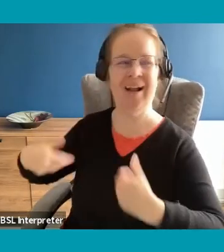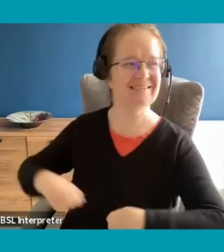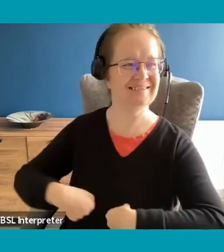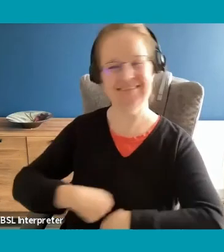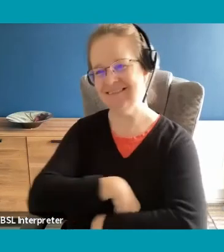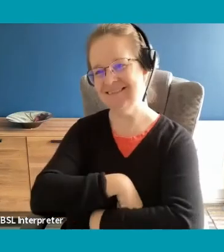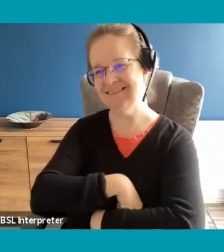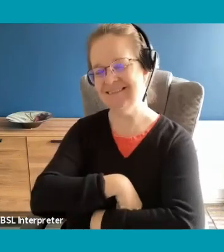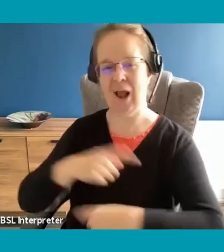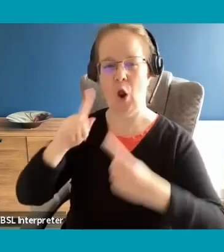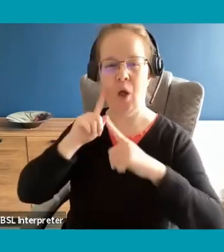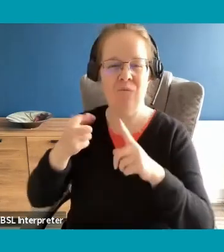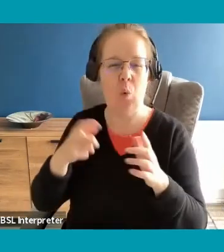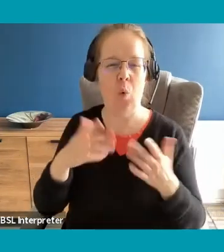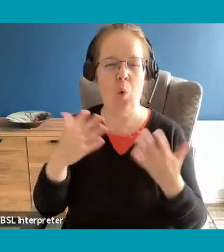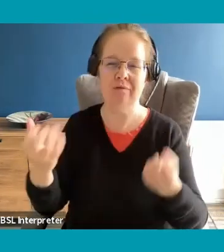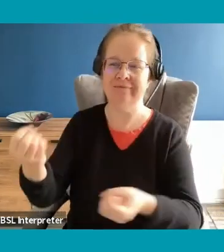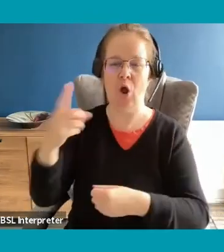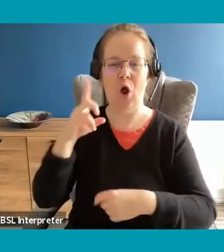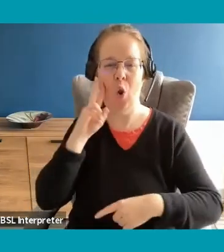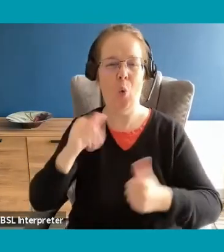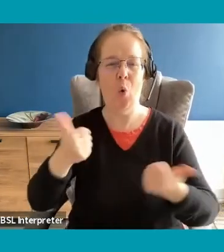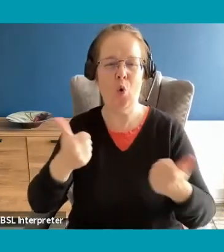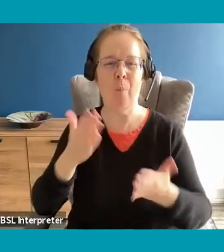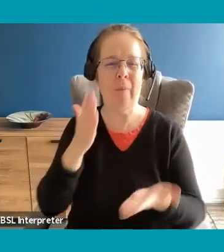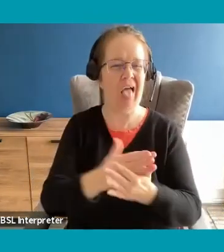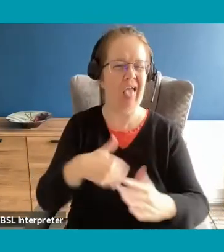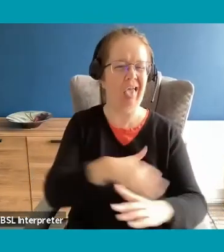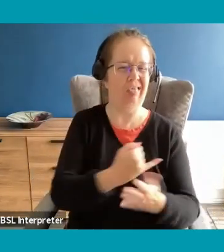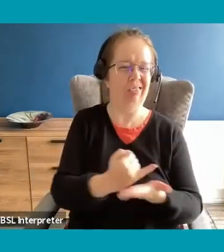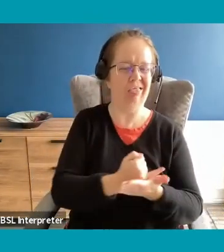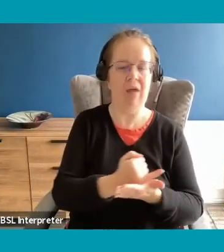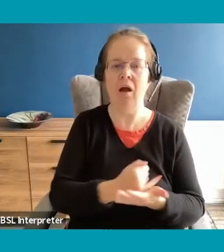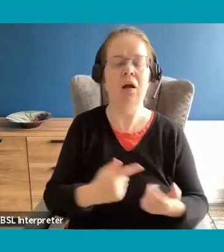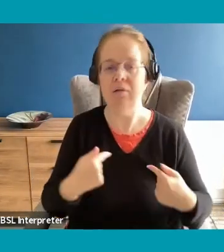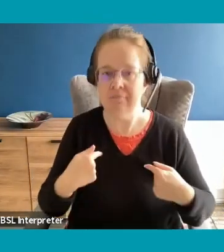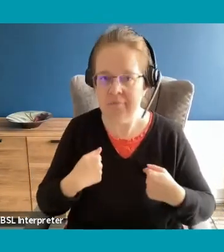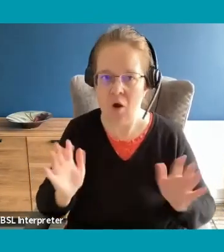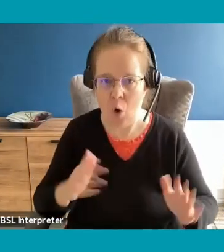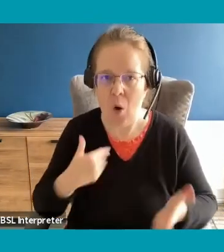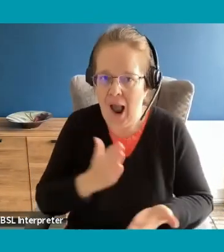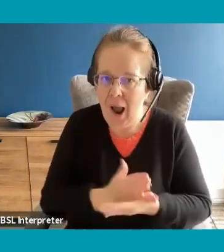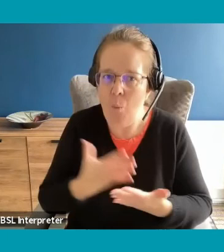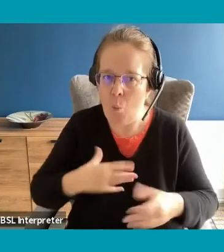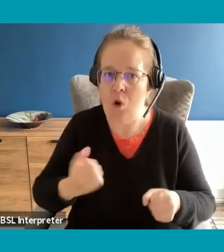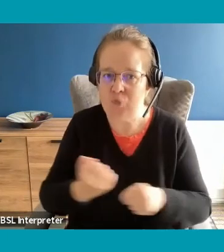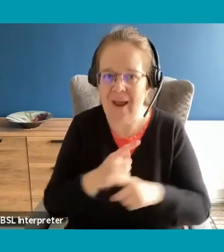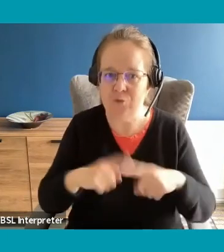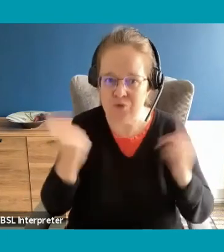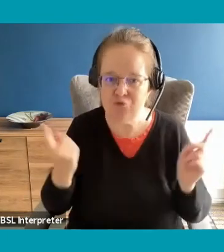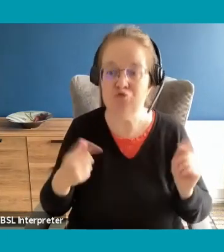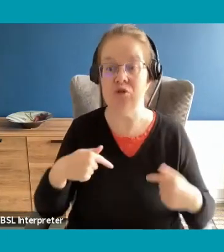coming across in in this talk today that we really do want to make a difference. And so being in this role I feel